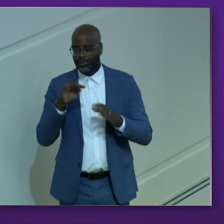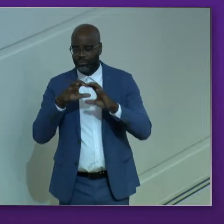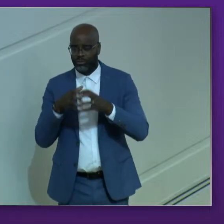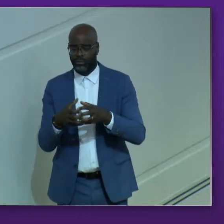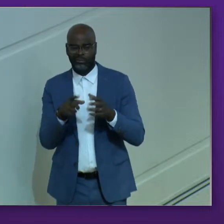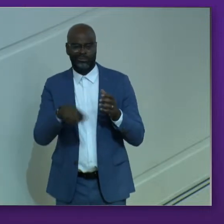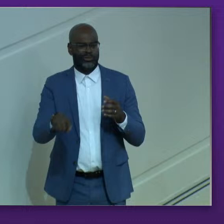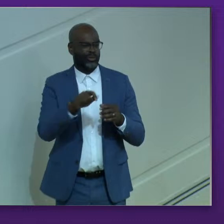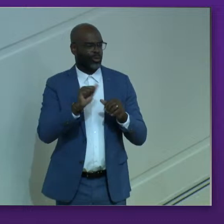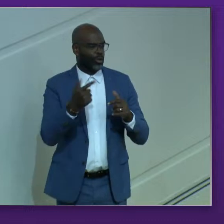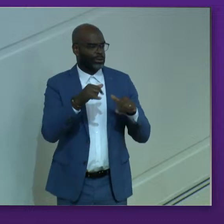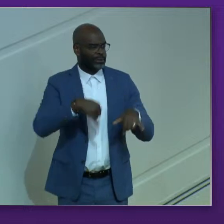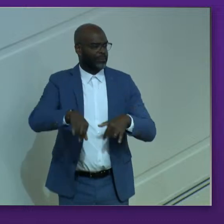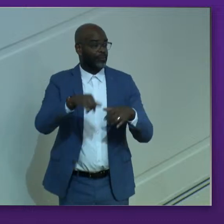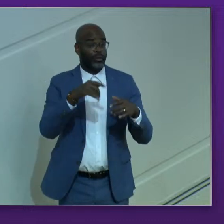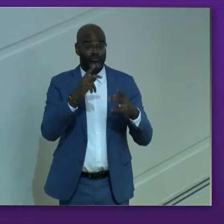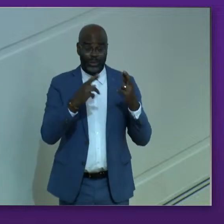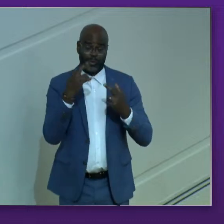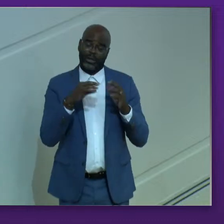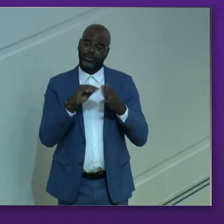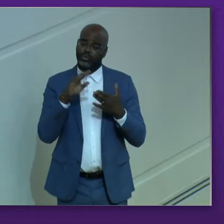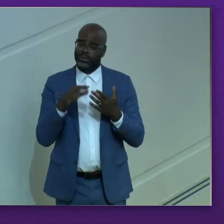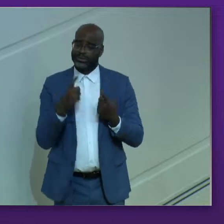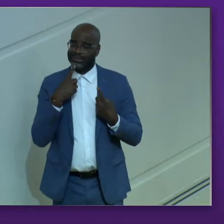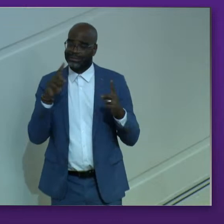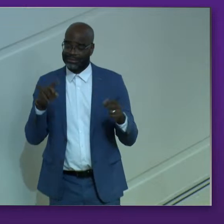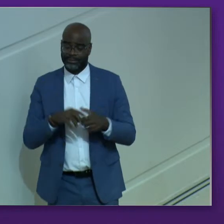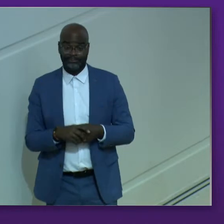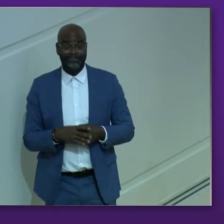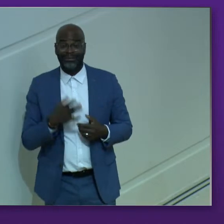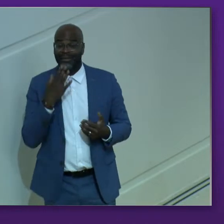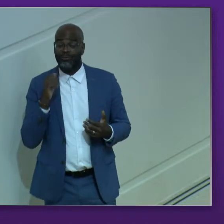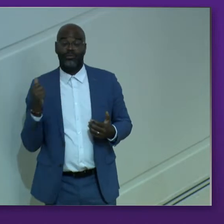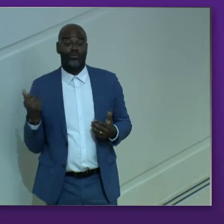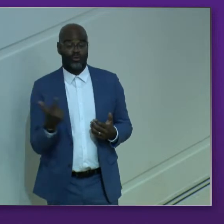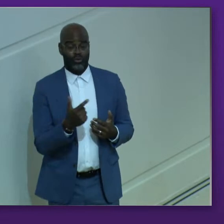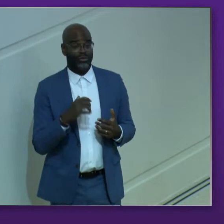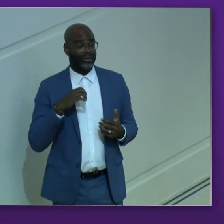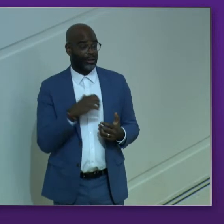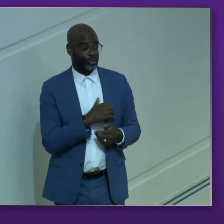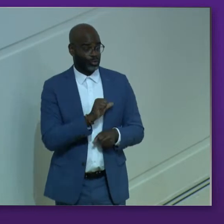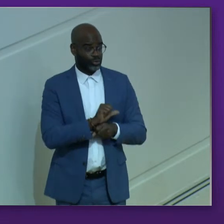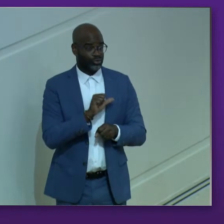WEBSITE. FINALLY, THANK YOU TO THE MC COMMUNITY FACULTY STAFF AND